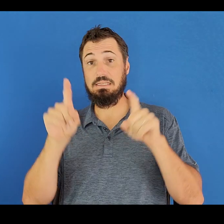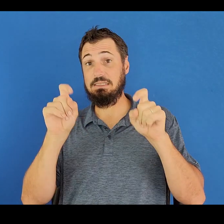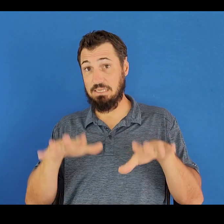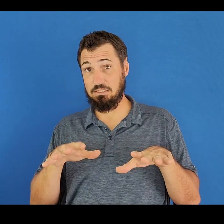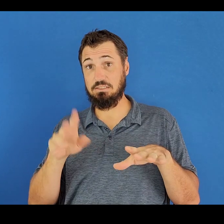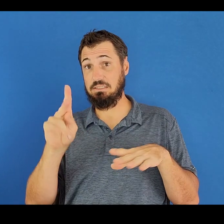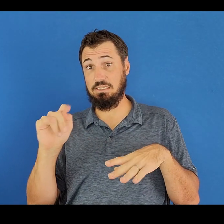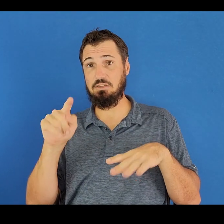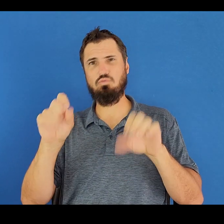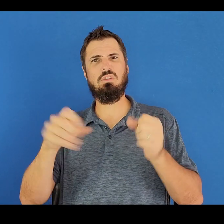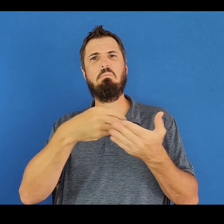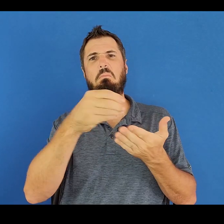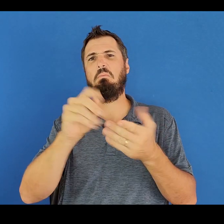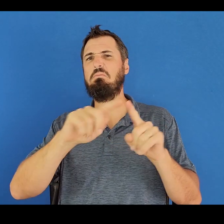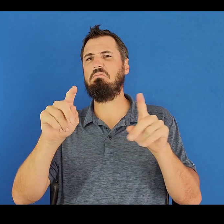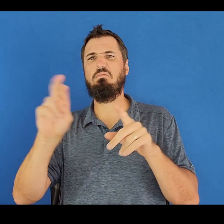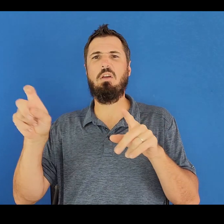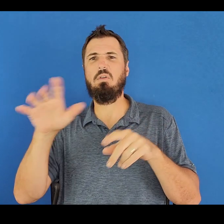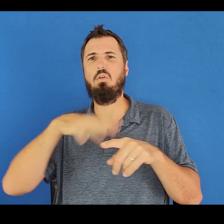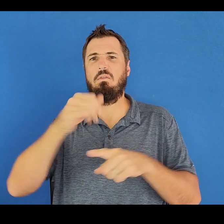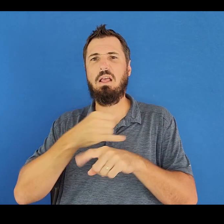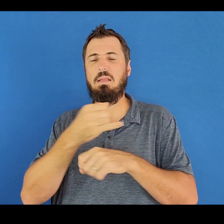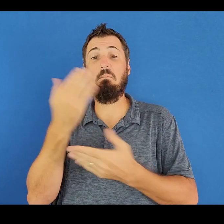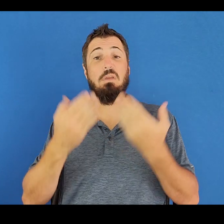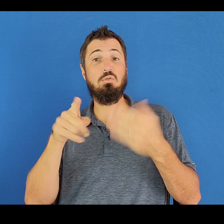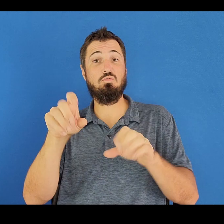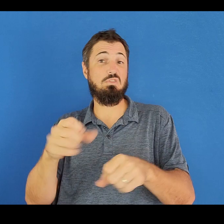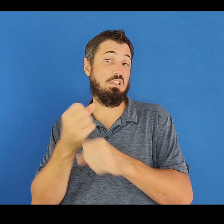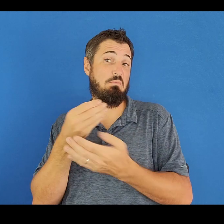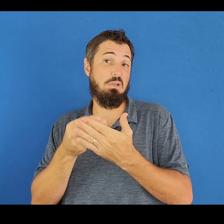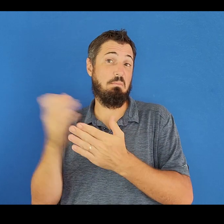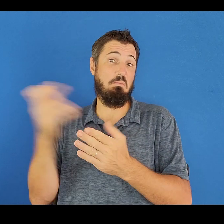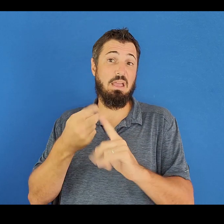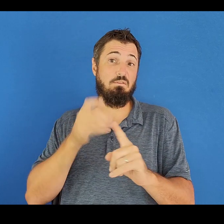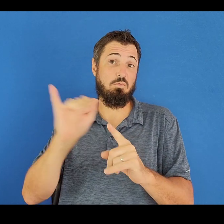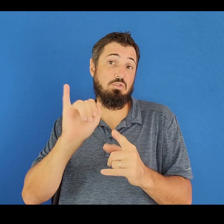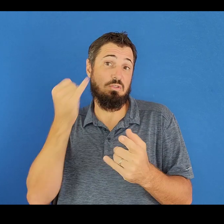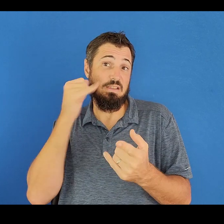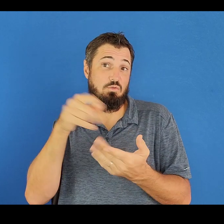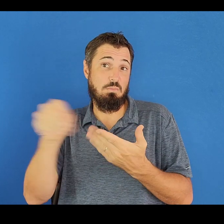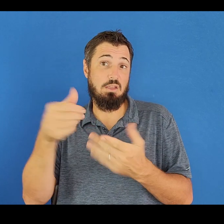available for purchase at pharmacies around the island, and if you have insurance you may be able to get reimbursed if you buy a test.